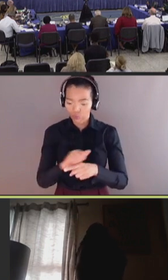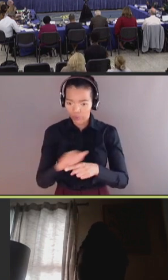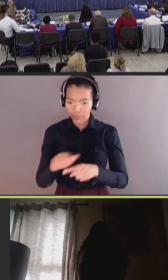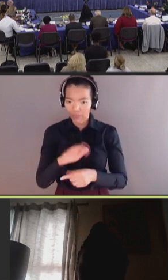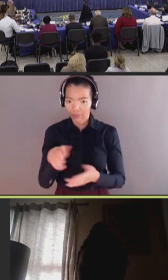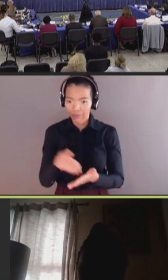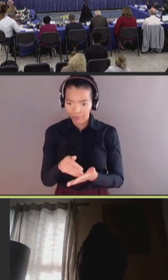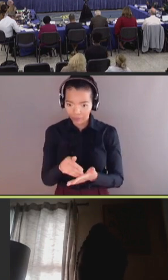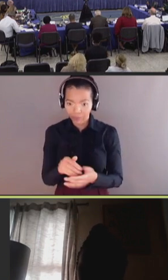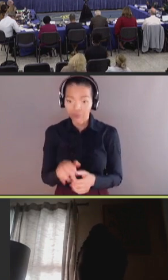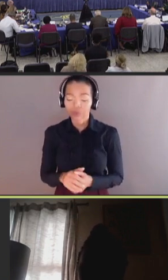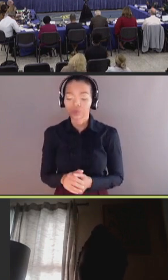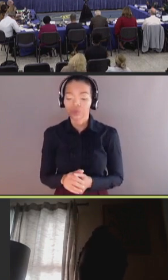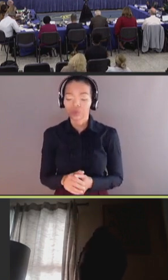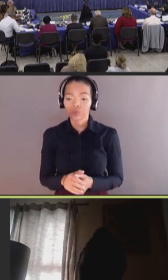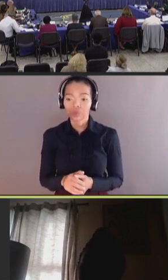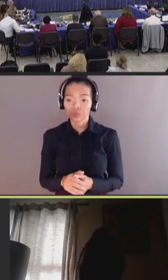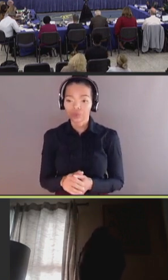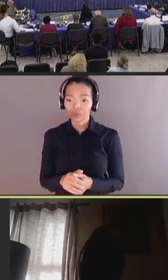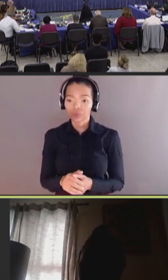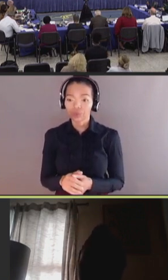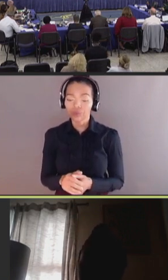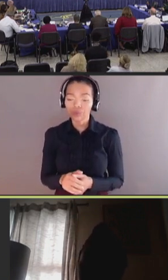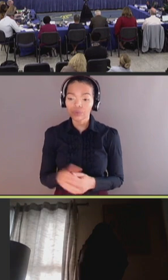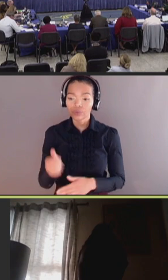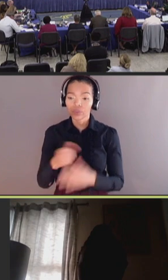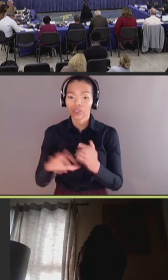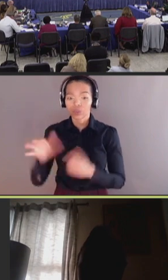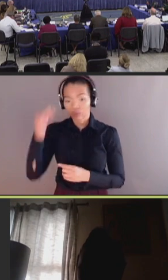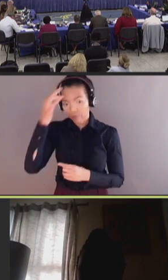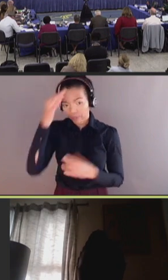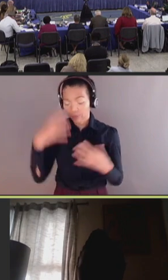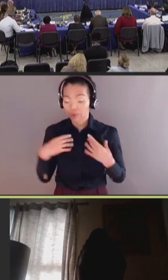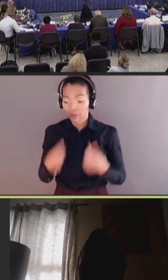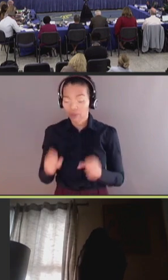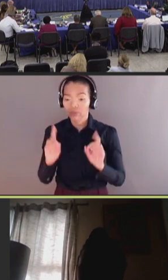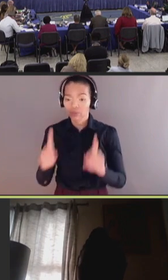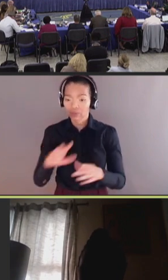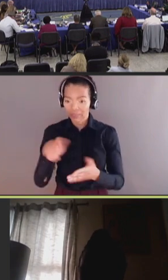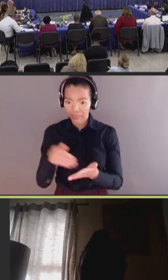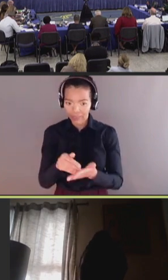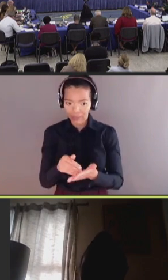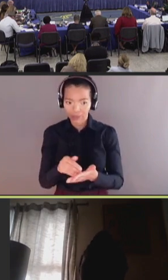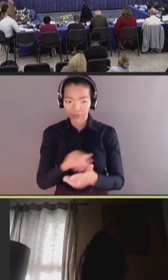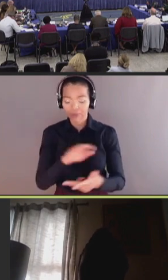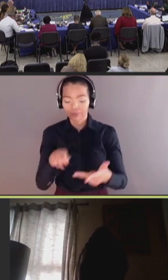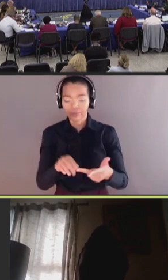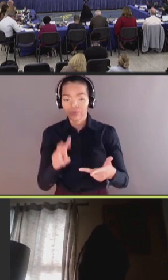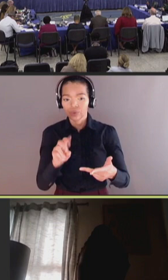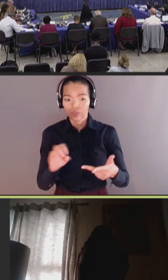awarded as a federal health education training center. Then in 2000 -- and these are just the